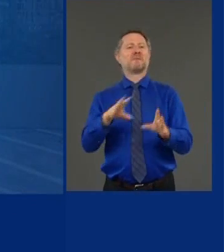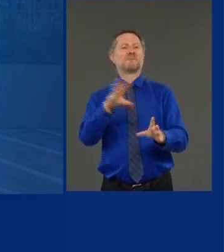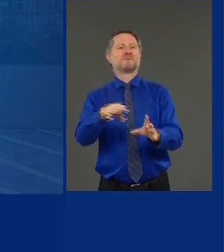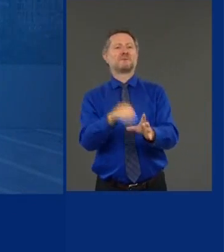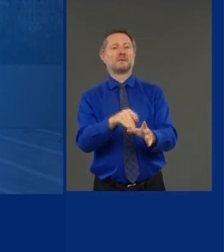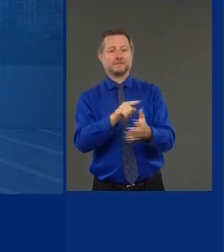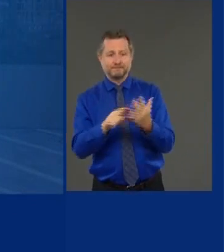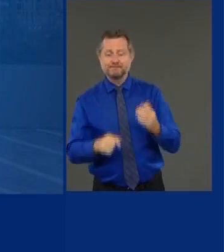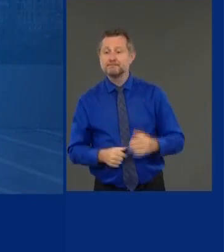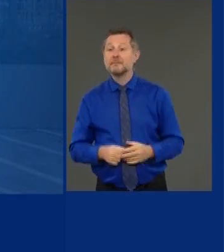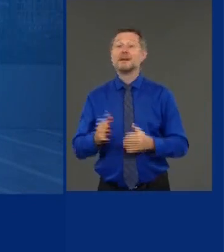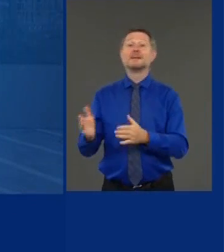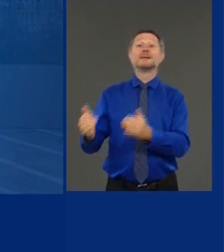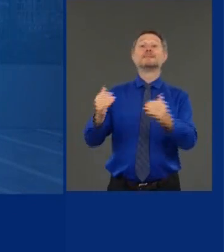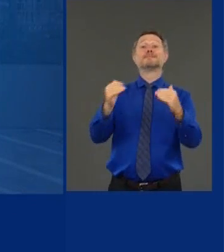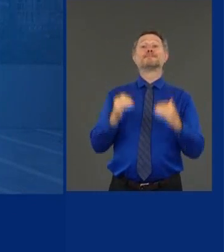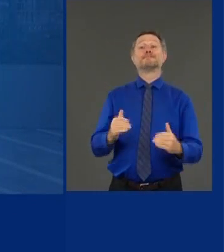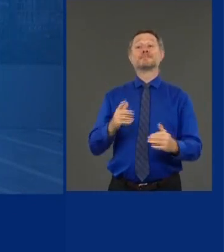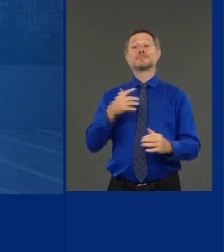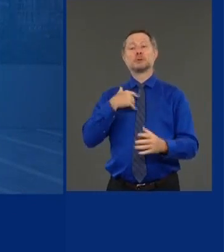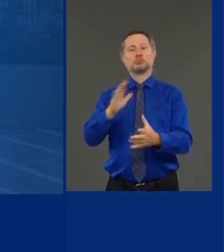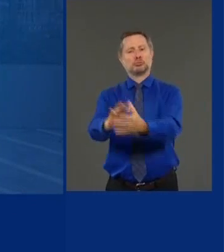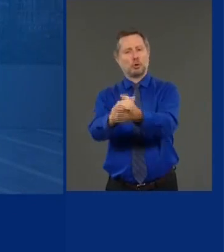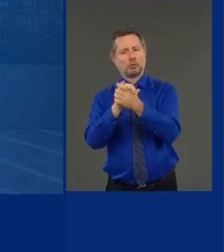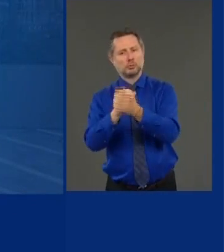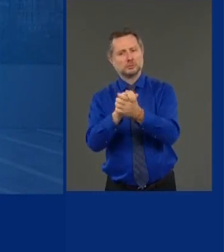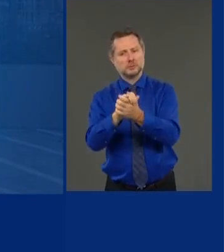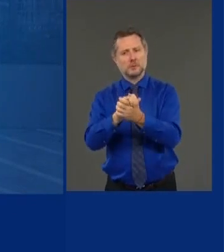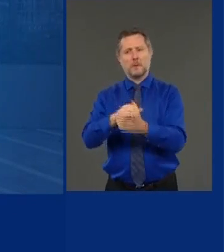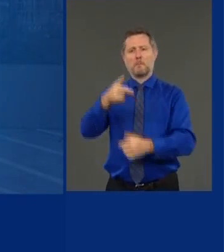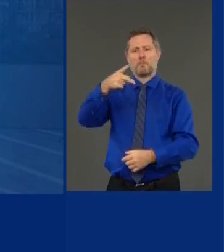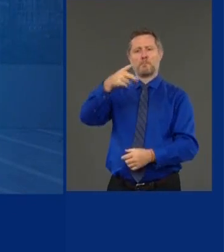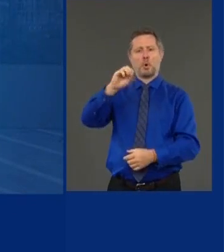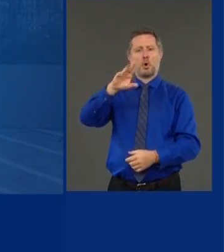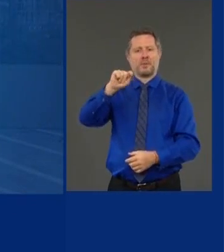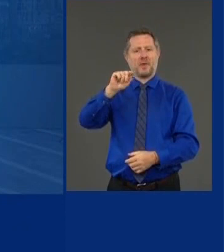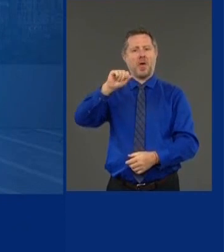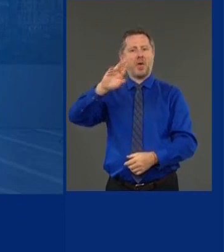SAYS, "WE HAVE A SAFE PLAN," I'M TELLING YOU, IT'S NOT GOING TO WORK. THEY HAVE TO FEEL COMFORTABLE, WHICH MEANS THEY HAVE TO BE PART OF THE PROCESS.